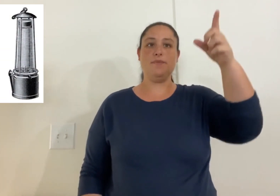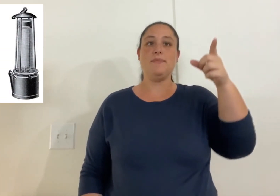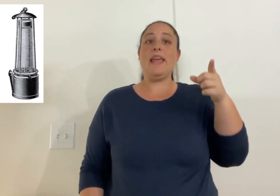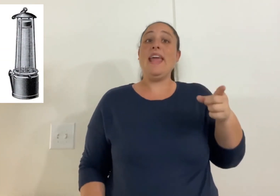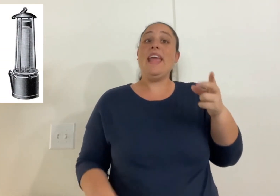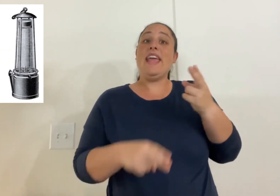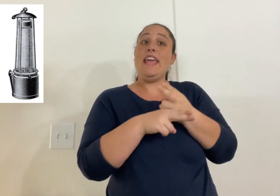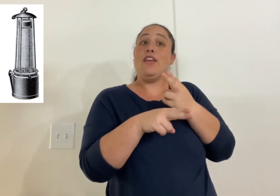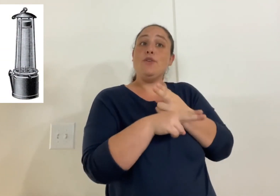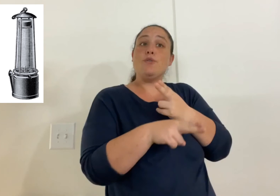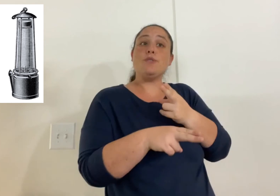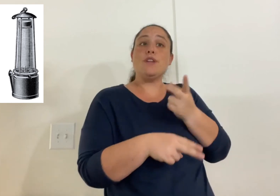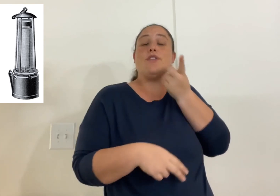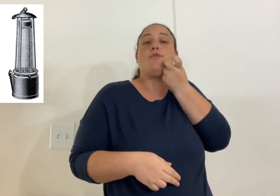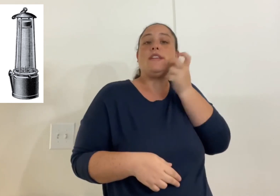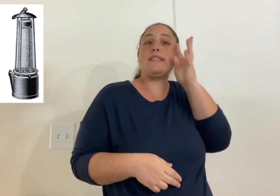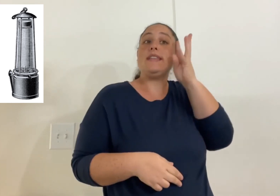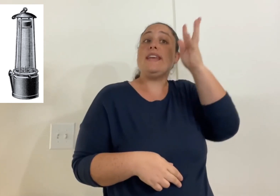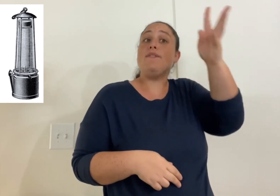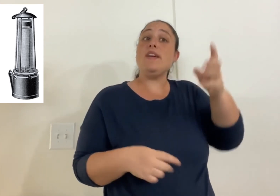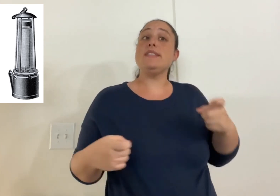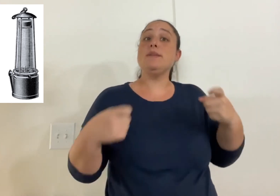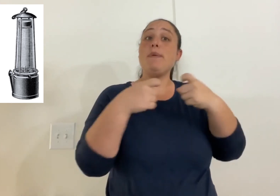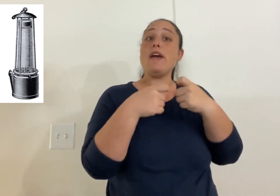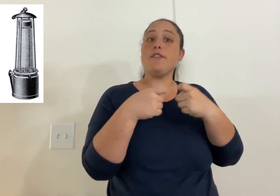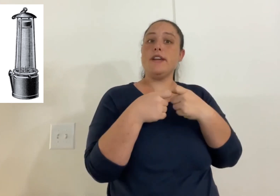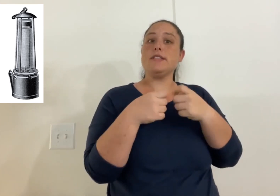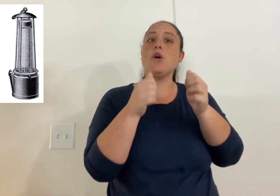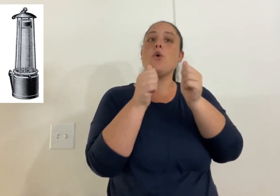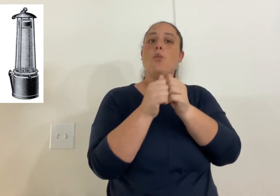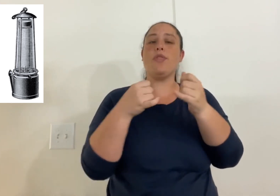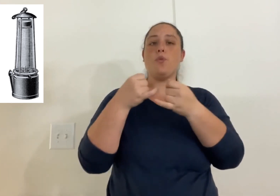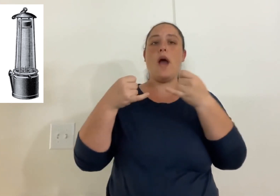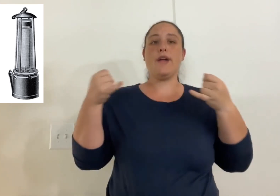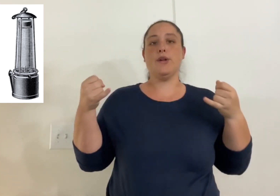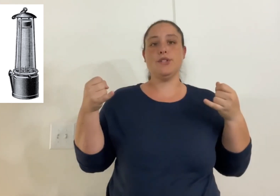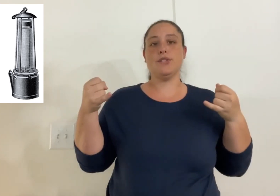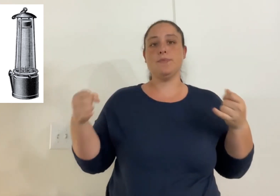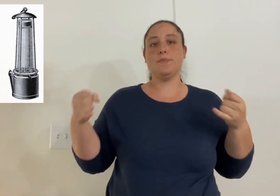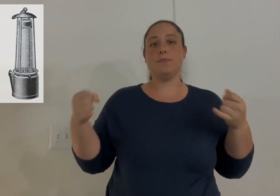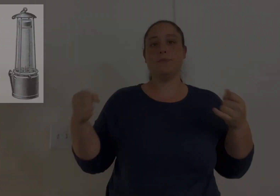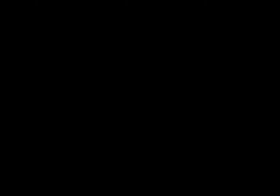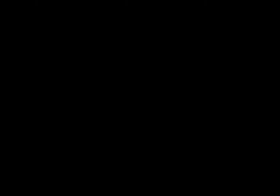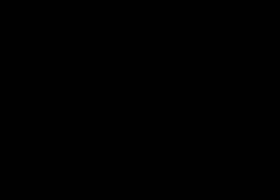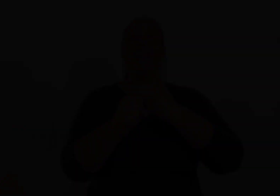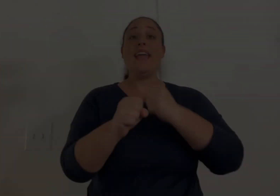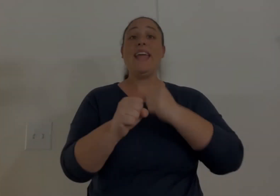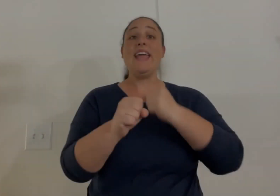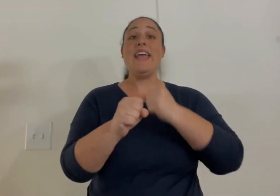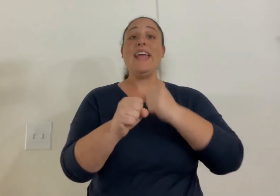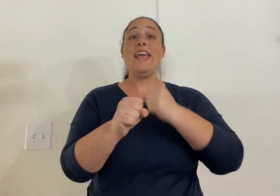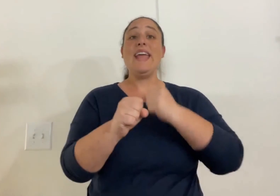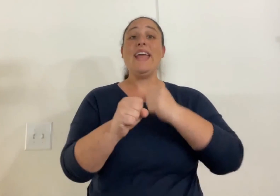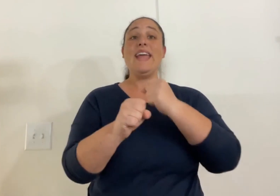He used the recently invented batteries with wires.